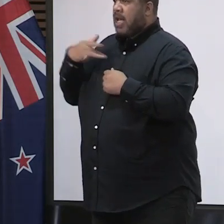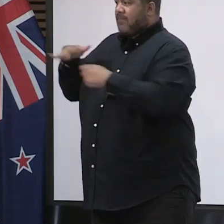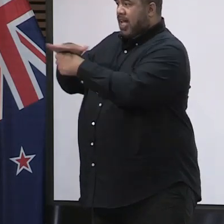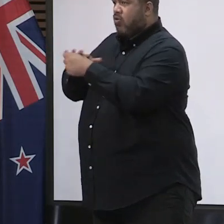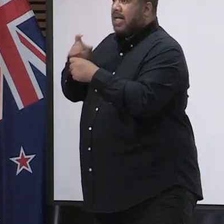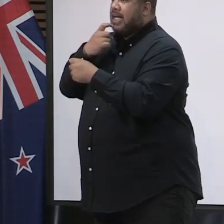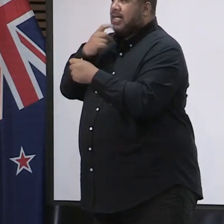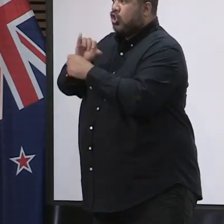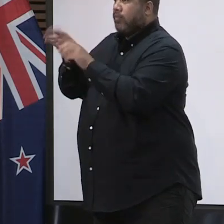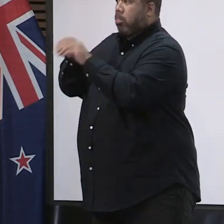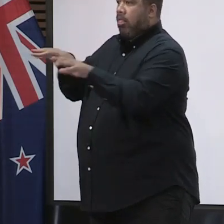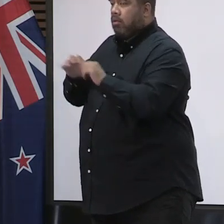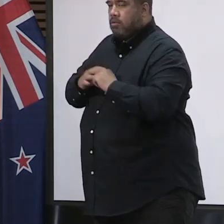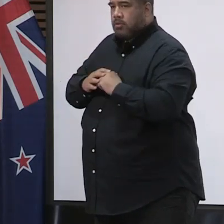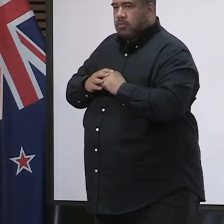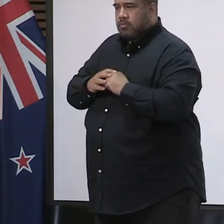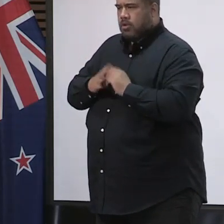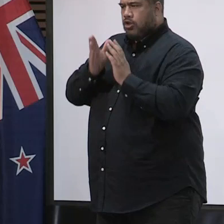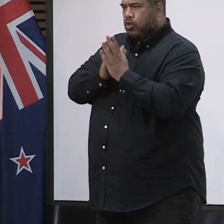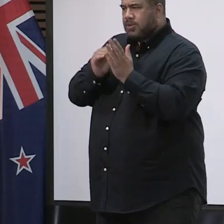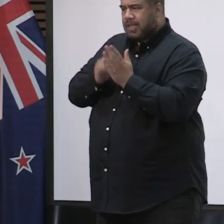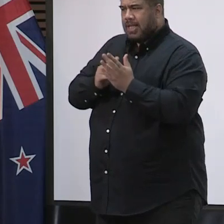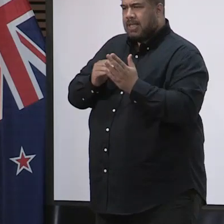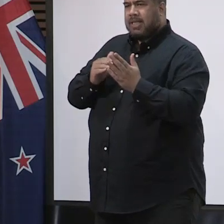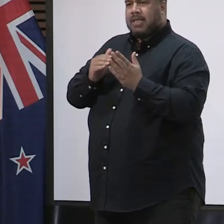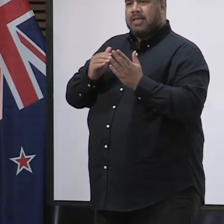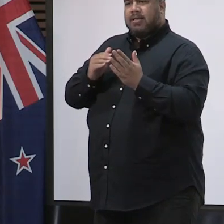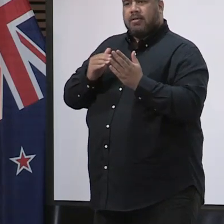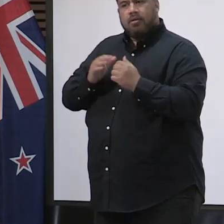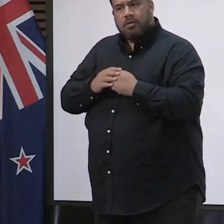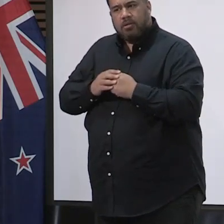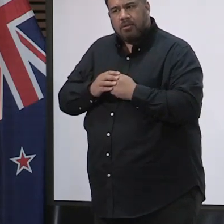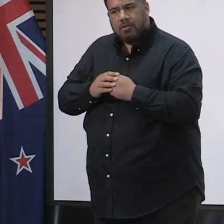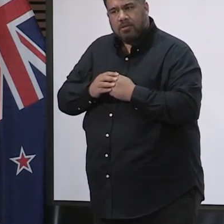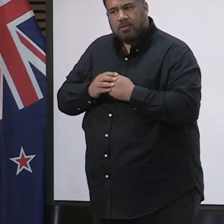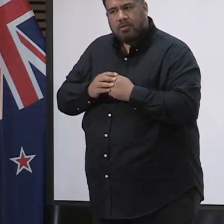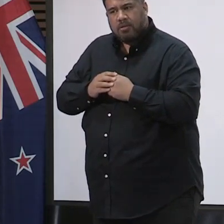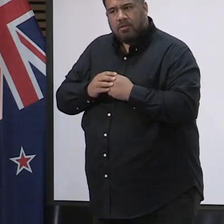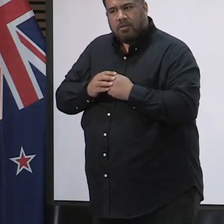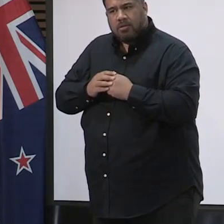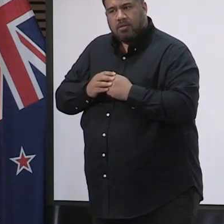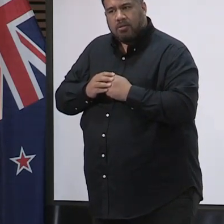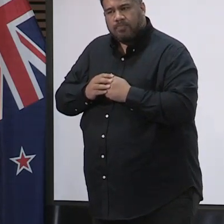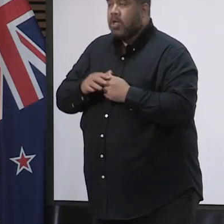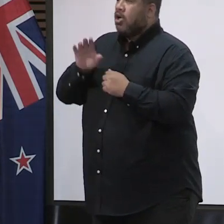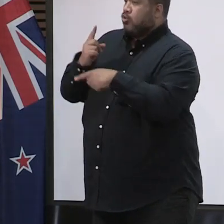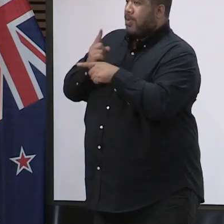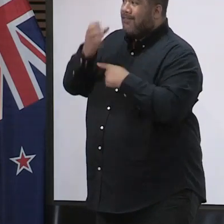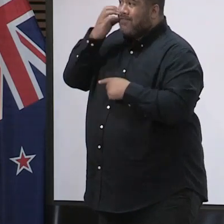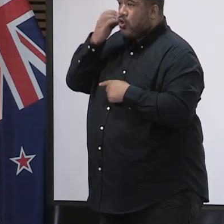harder to trace, and living in